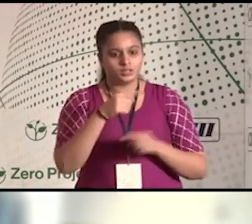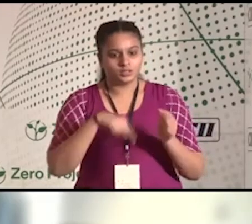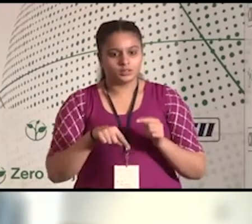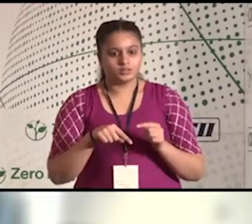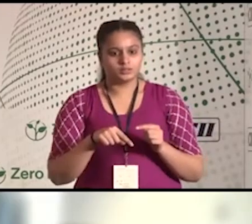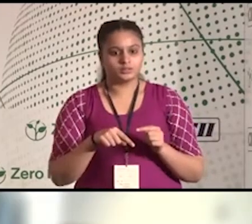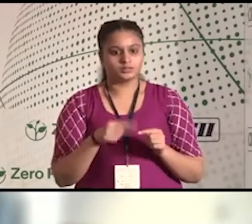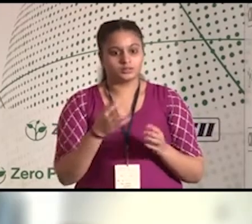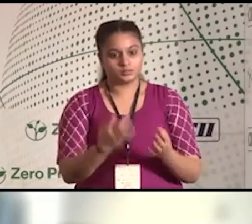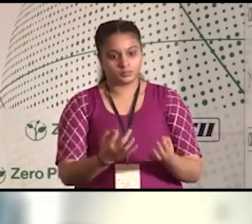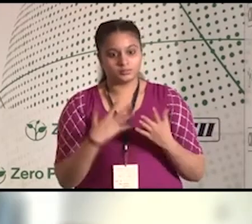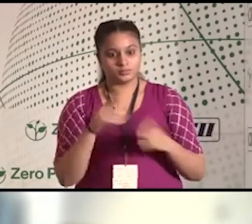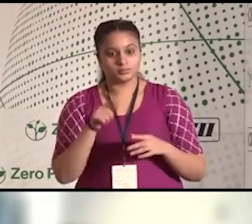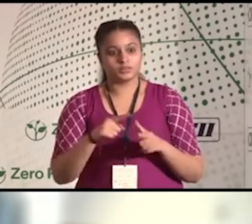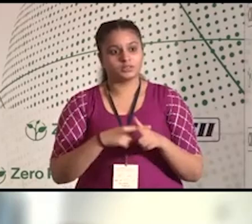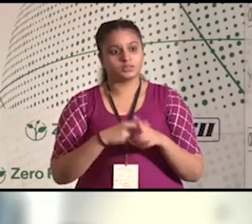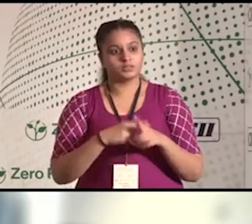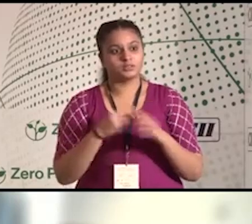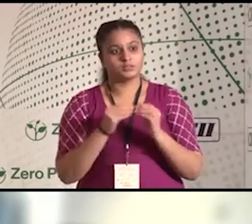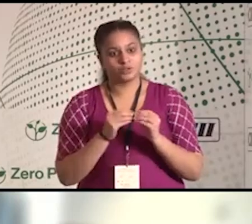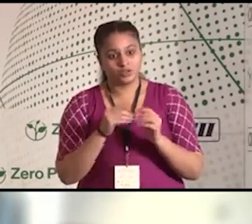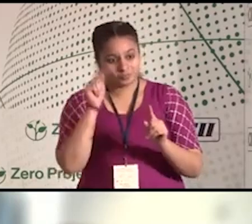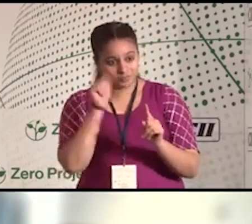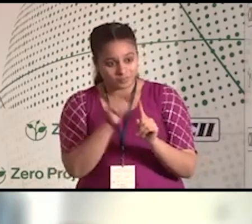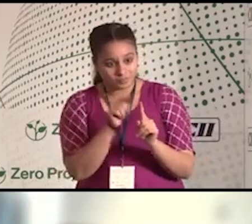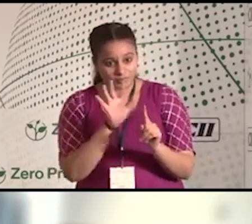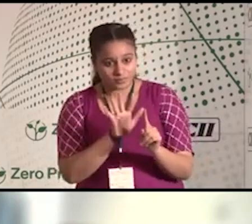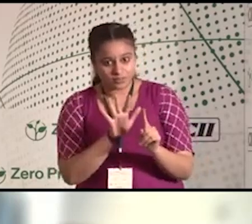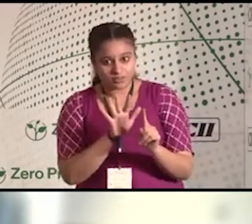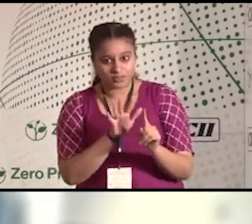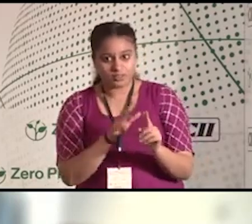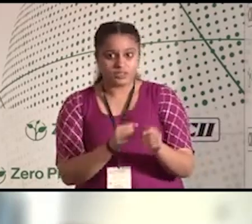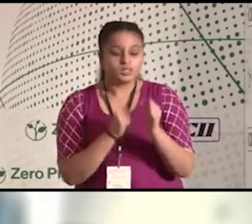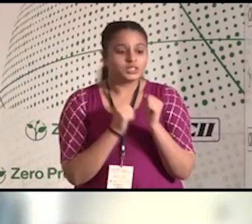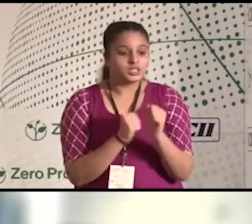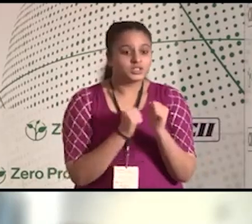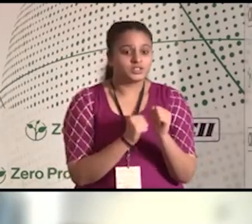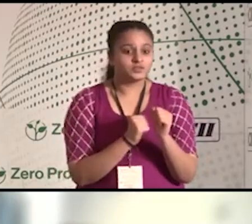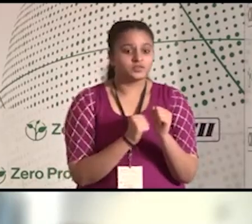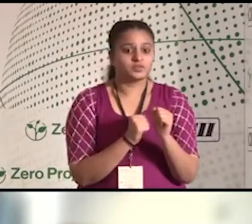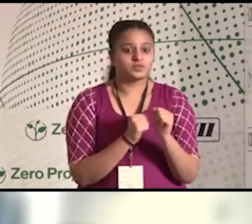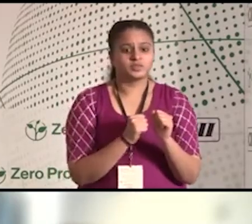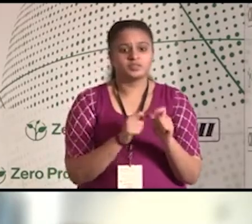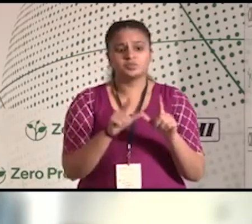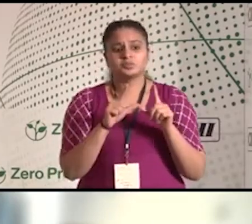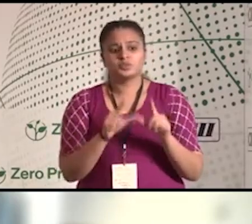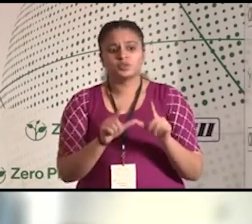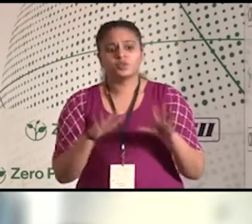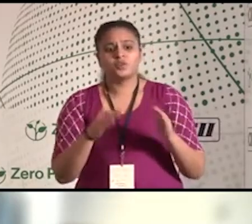especially in the employment context, it is difficult to prove the discrimination because